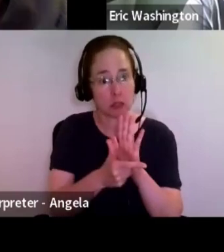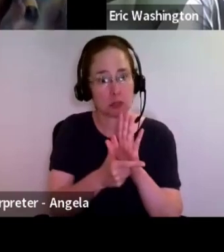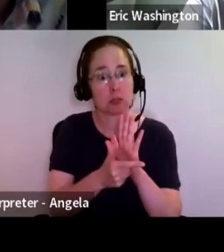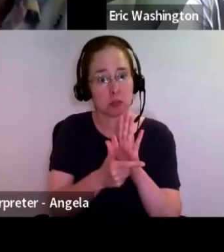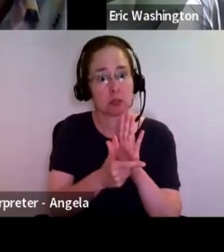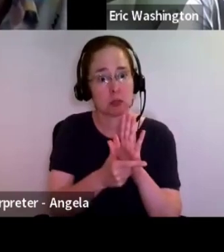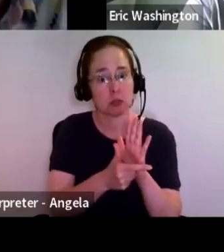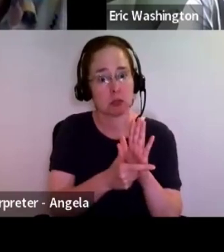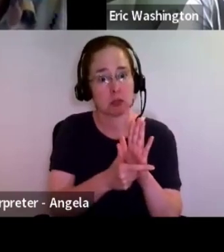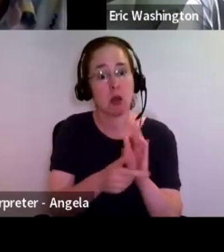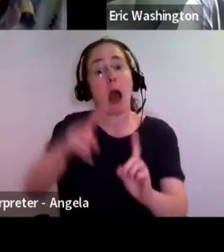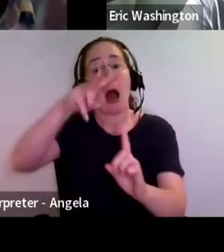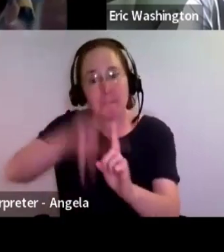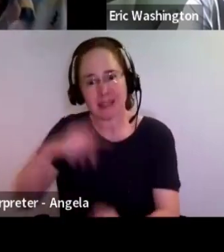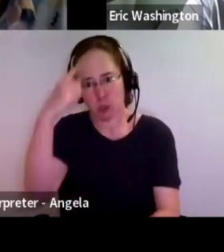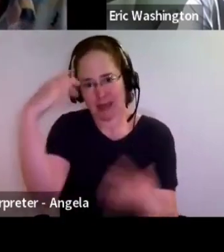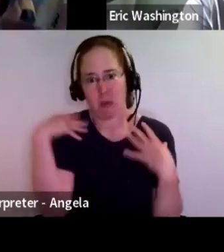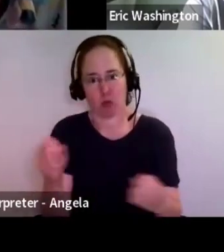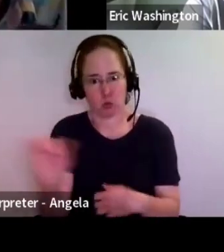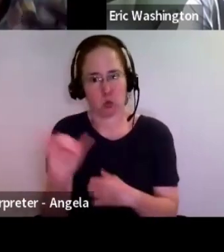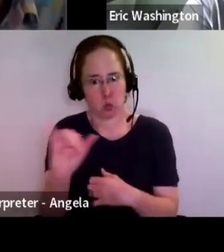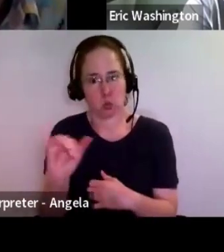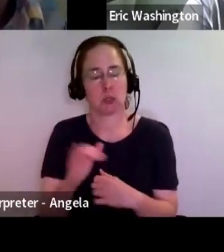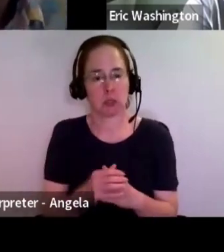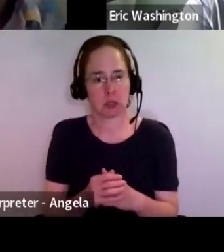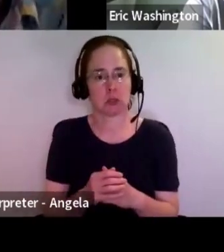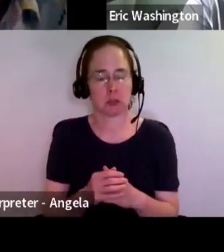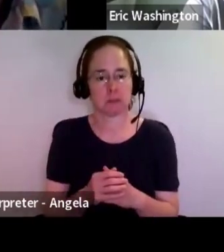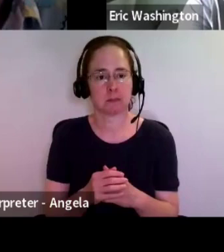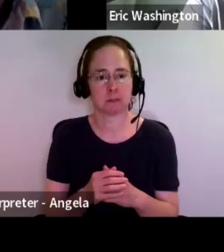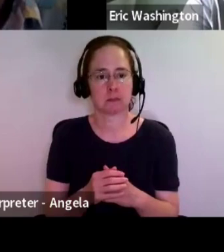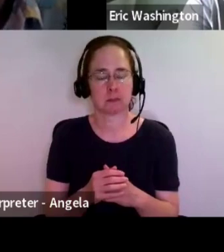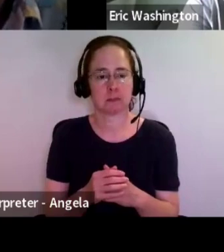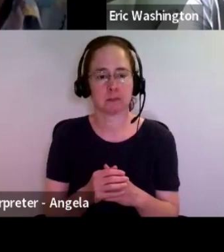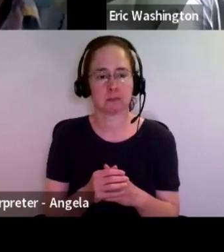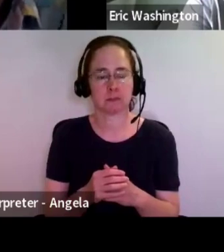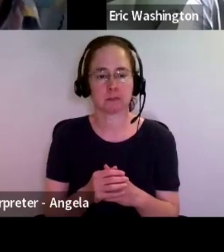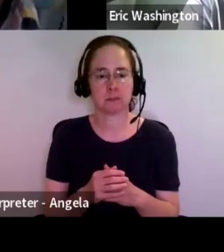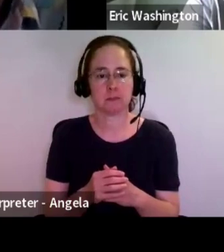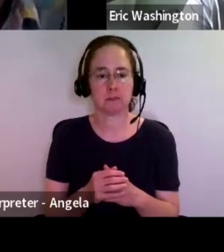applies to mental health disabilities, so that's mostly